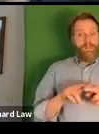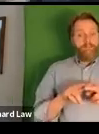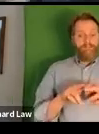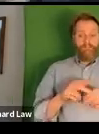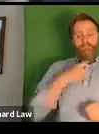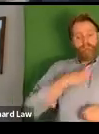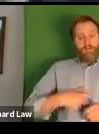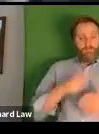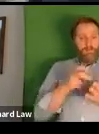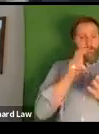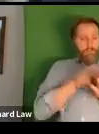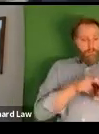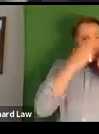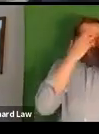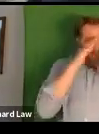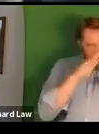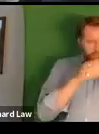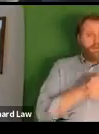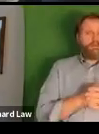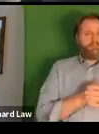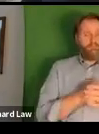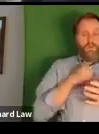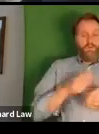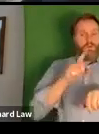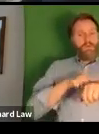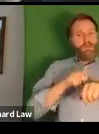and those who I would advise members to get in touch with their local rep in order to push